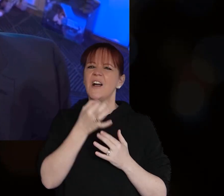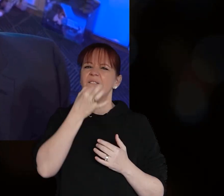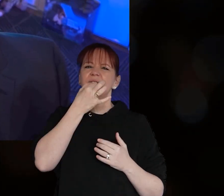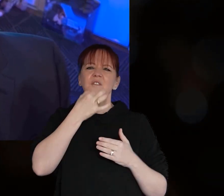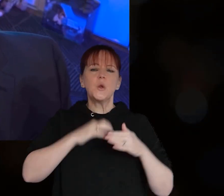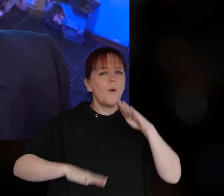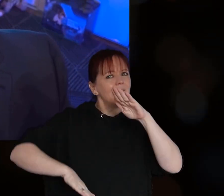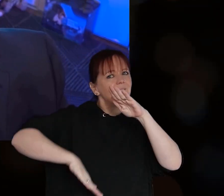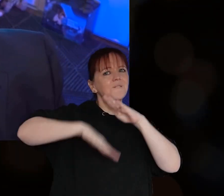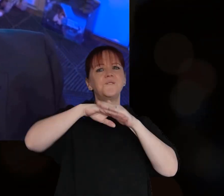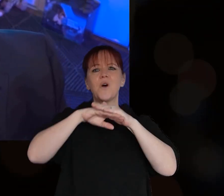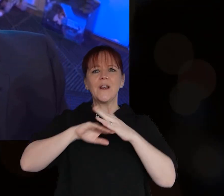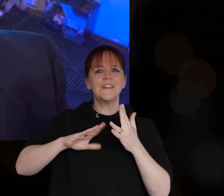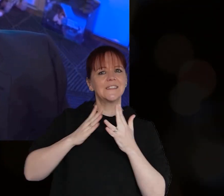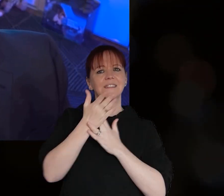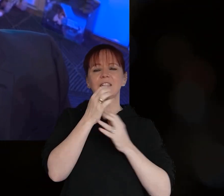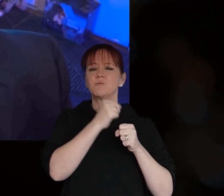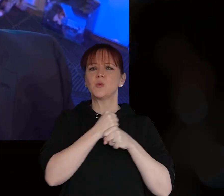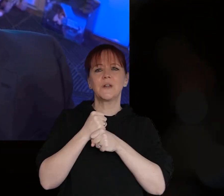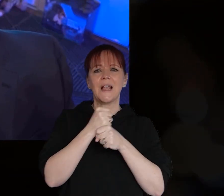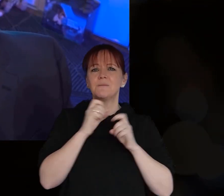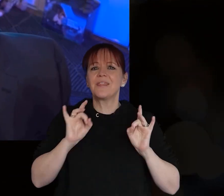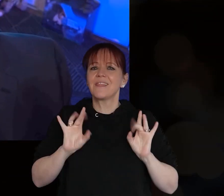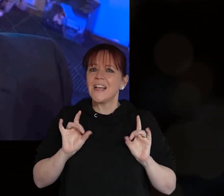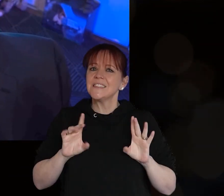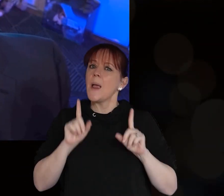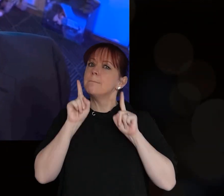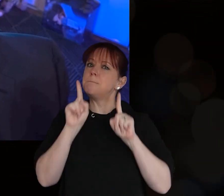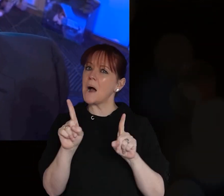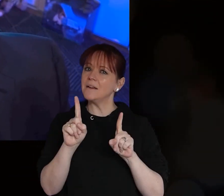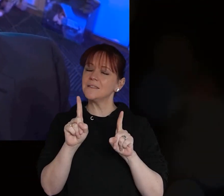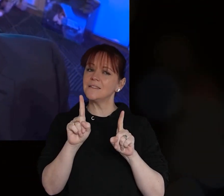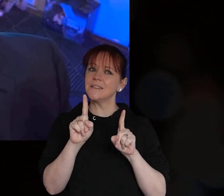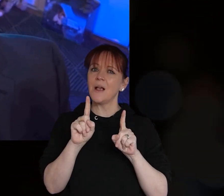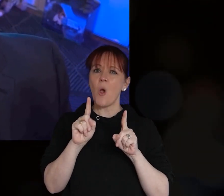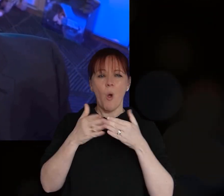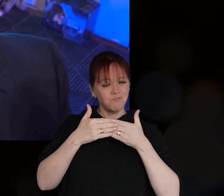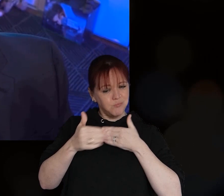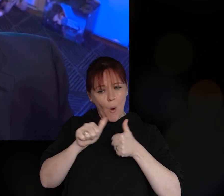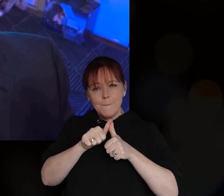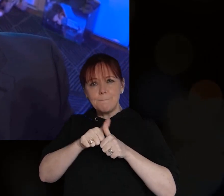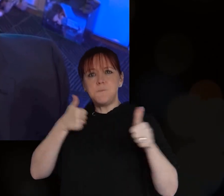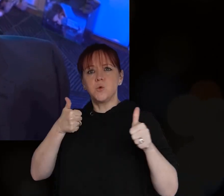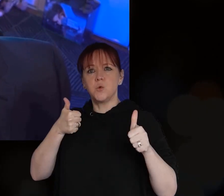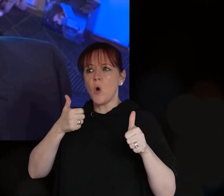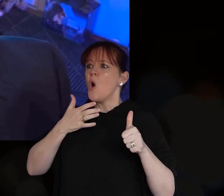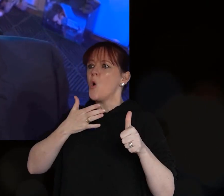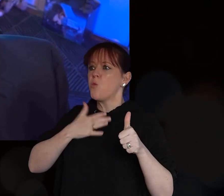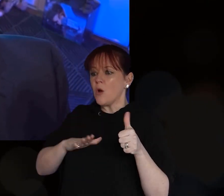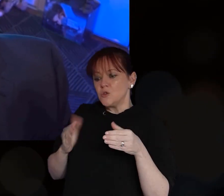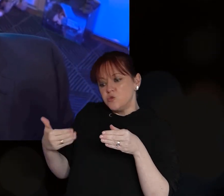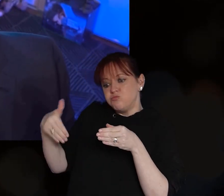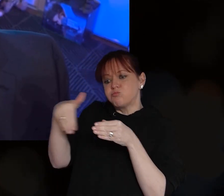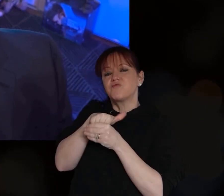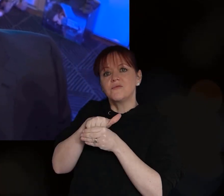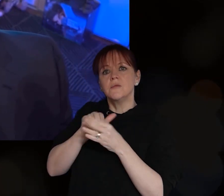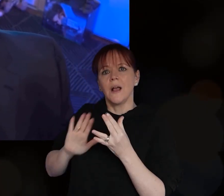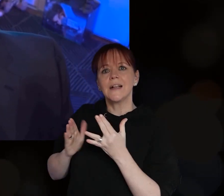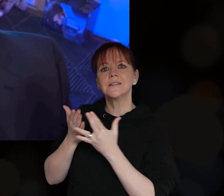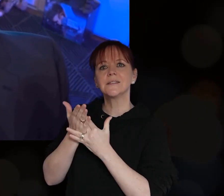as we had in years previous, we are seeing more and more companies picking up the baton and running with it. For some studios